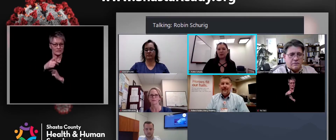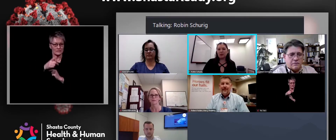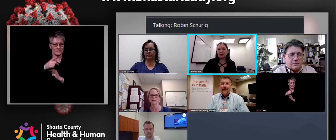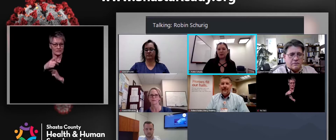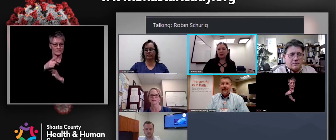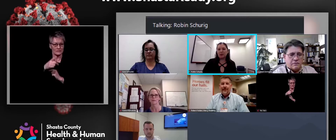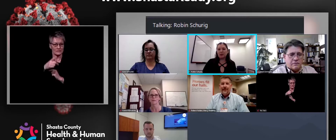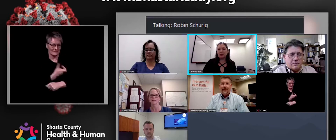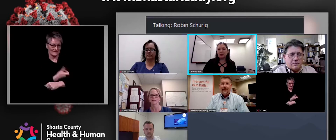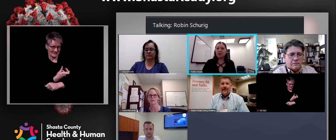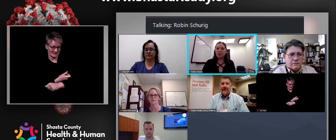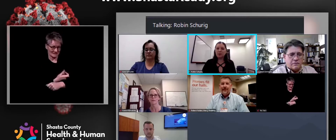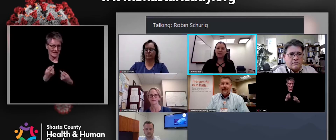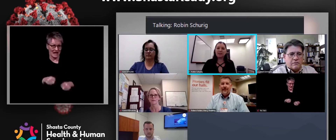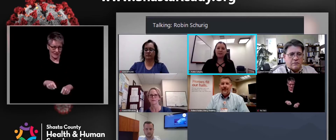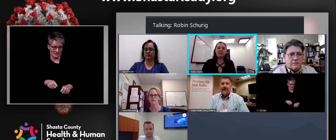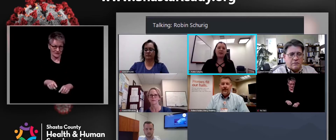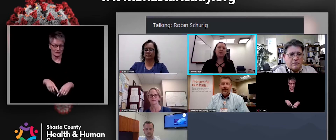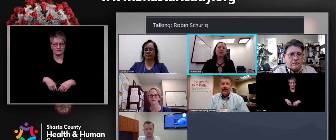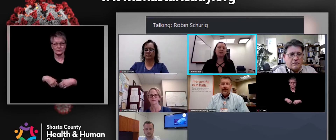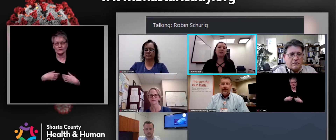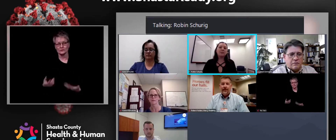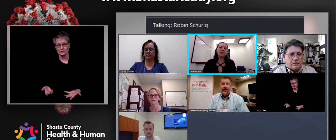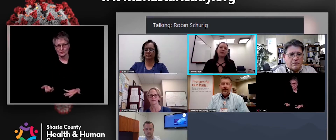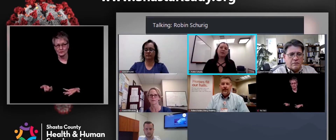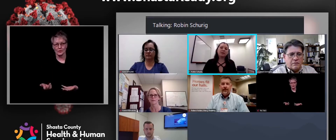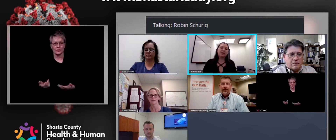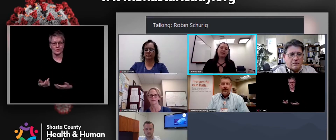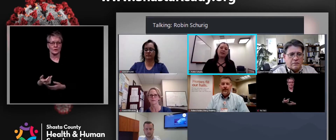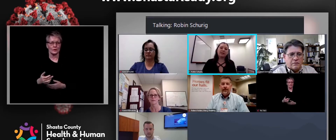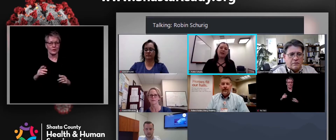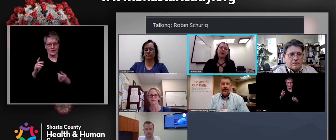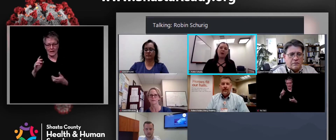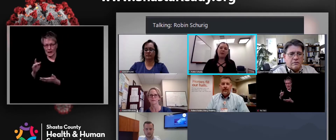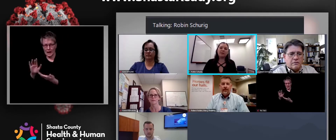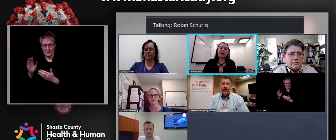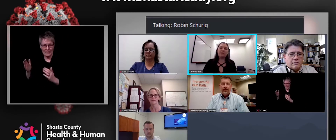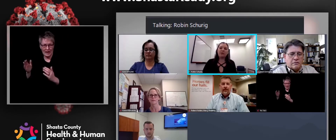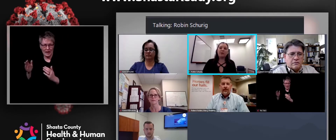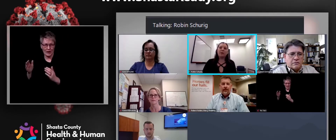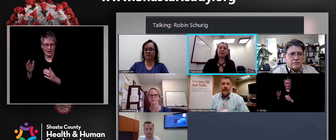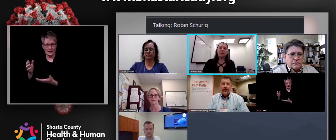of advantage, or the areas with the most disadvantage. So the state has said that once that four